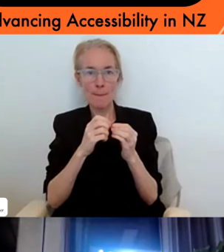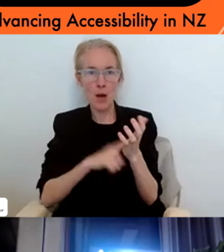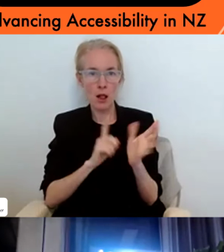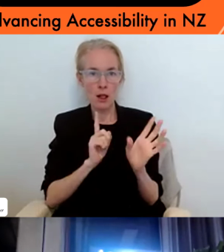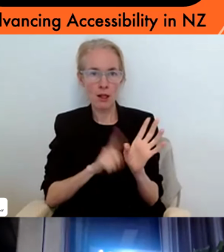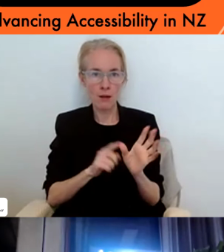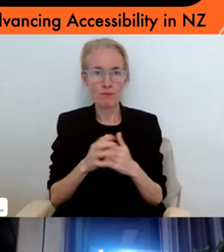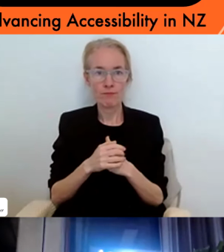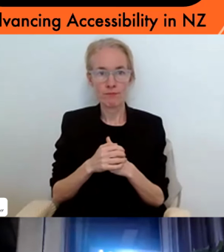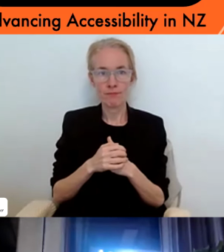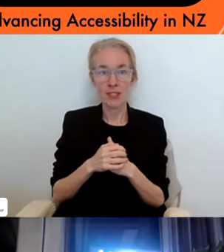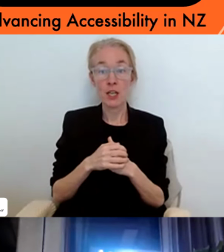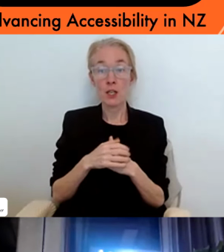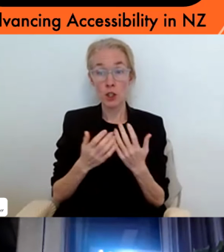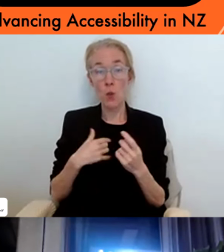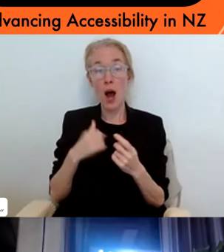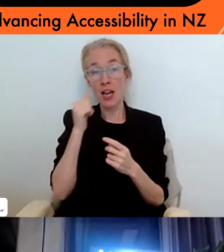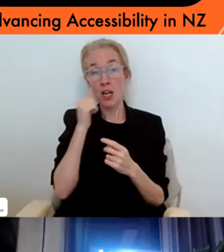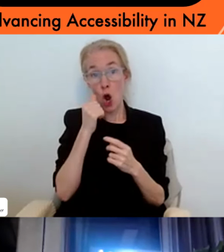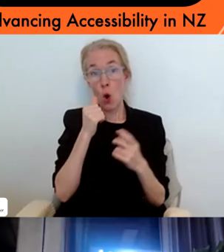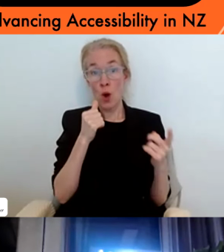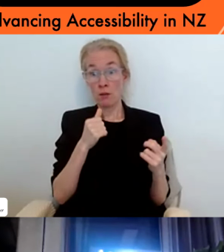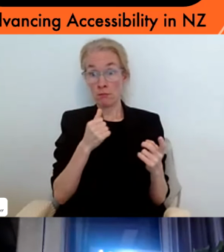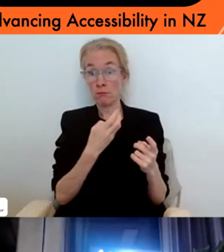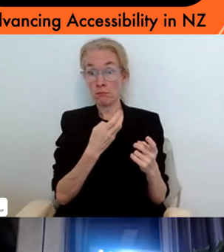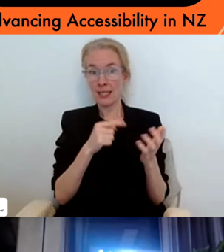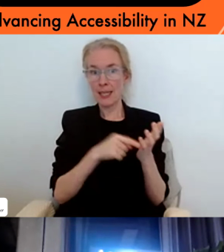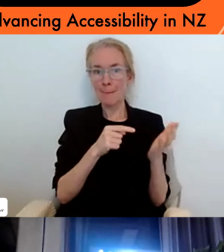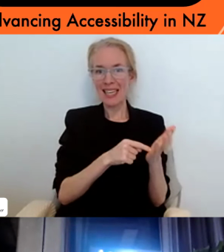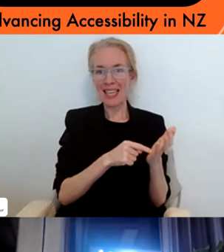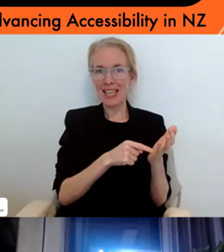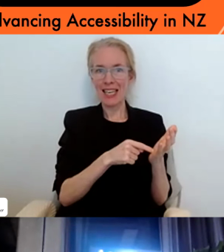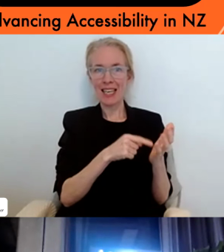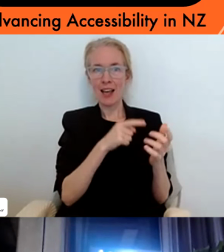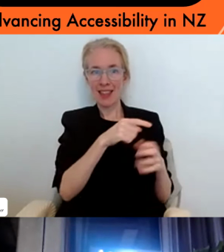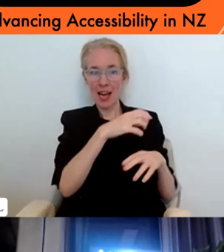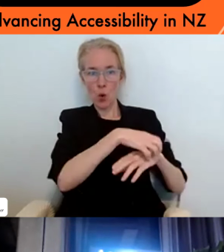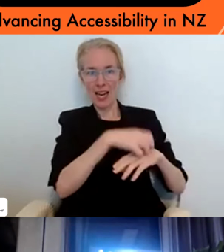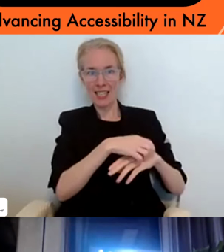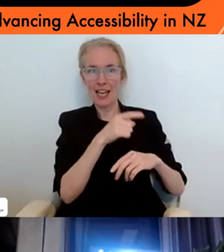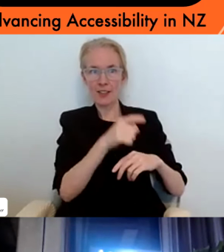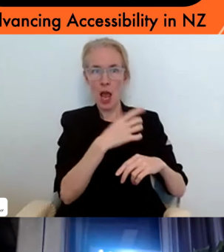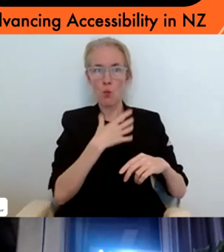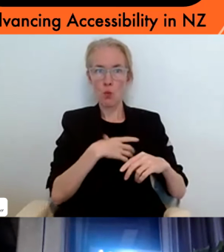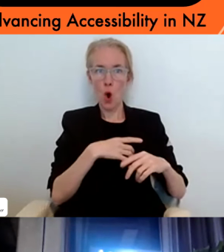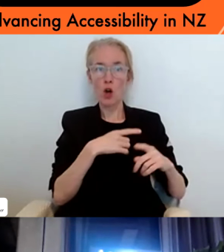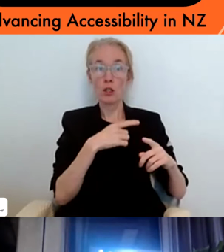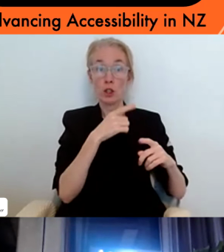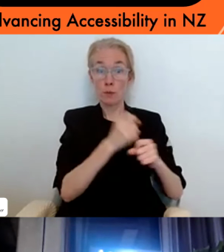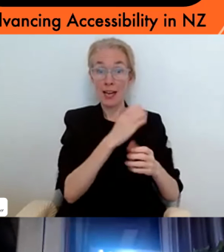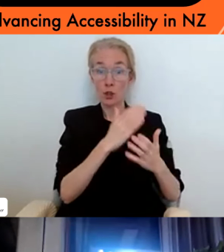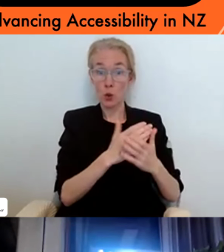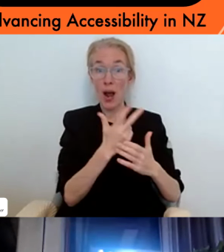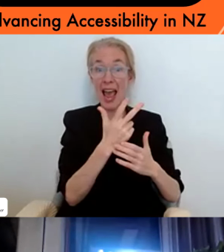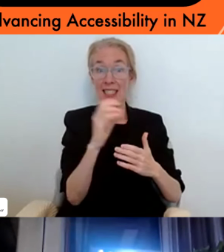bold targets. They're looking at 80% of their homes or their public homes to actually hit quite good accessible targets of Lifemark